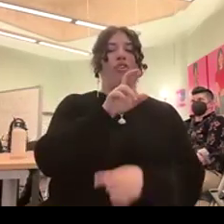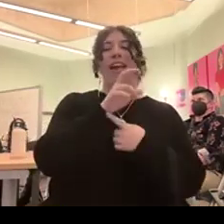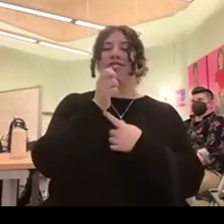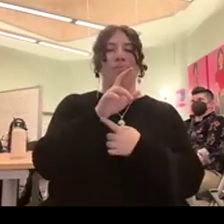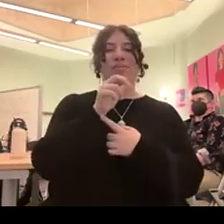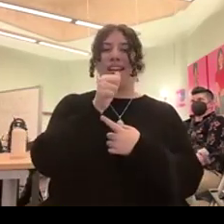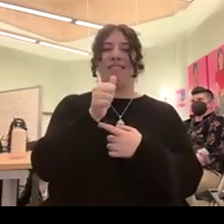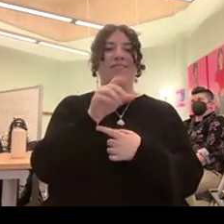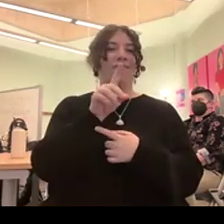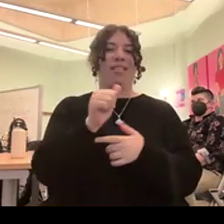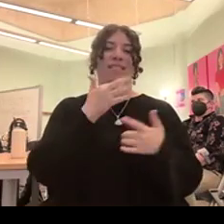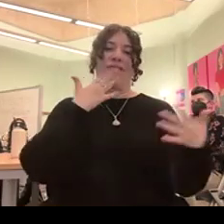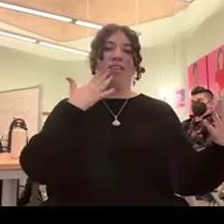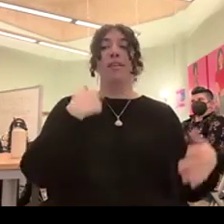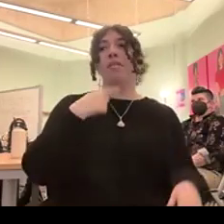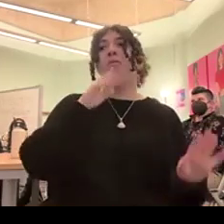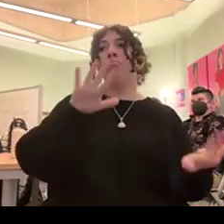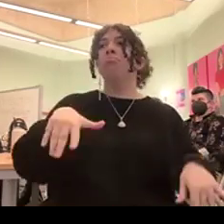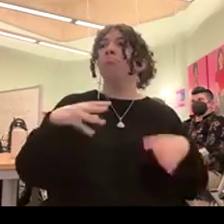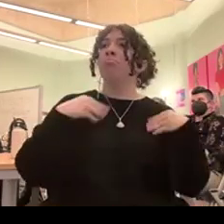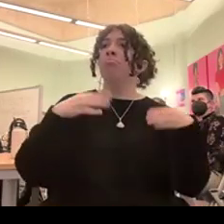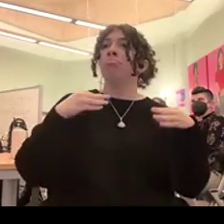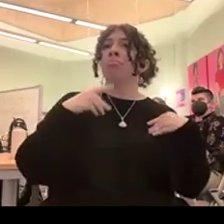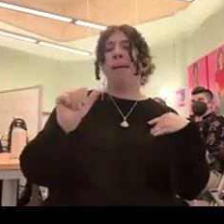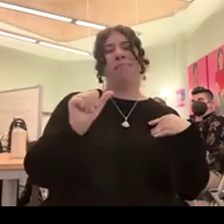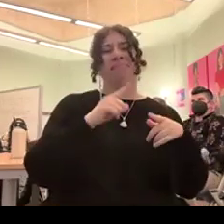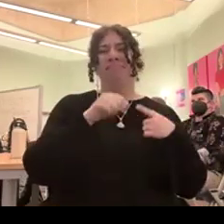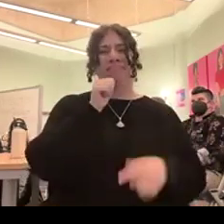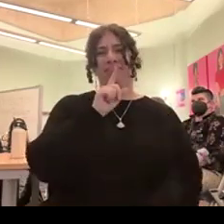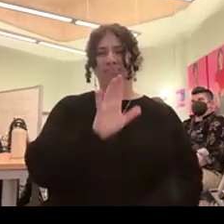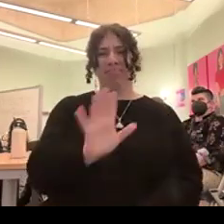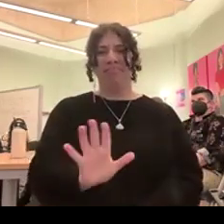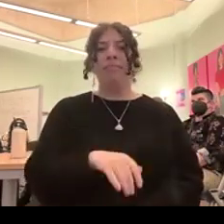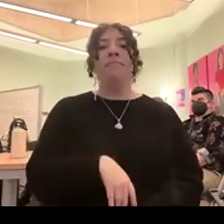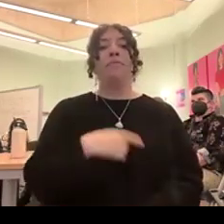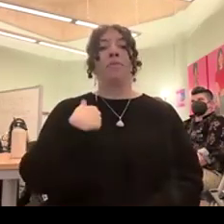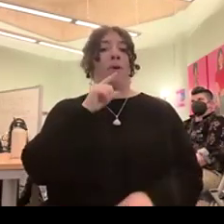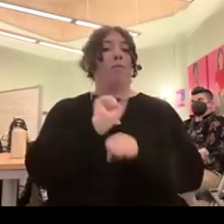were very not disability-friendly, as much as they claimed they were. But for my current job,